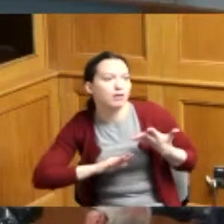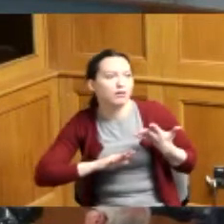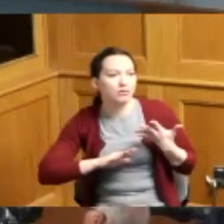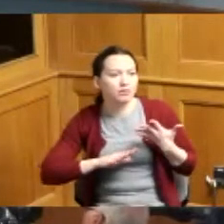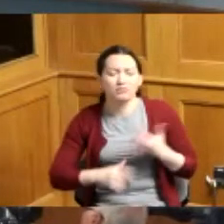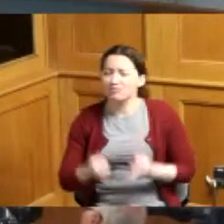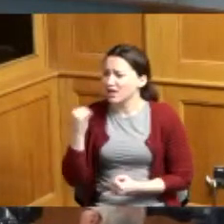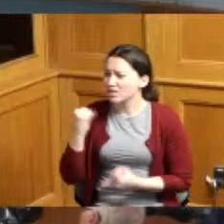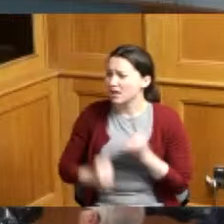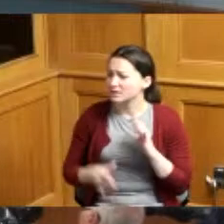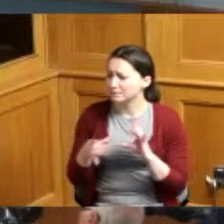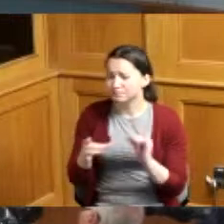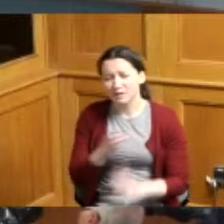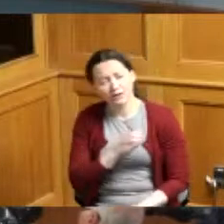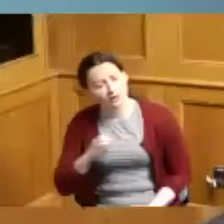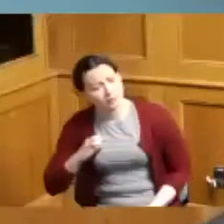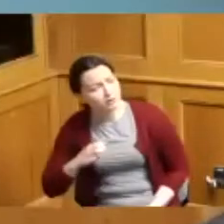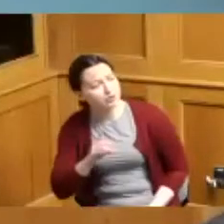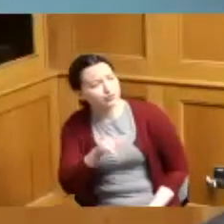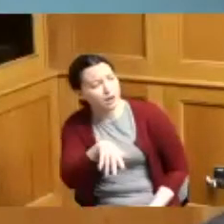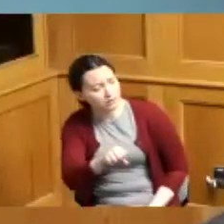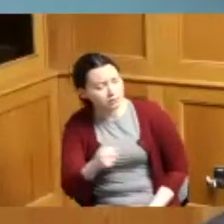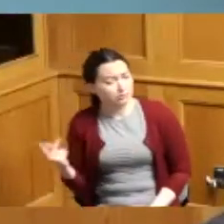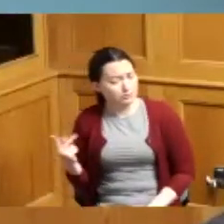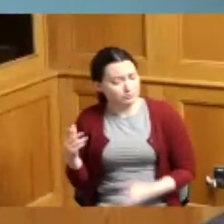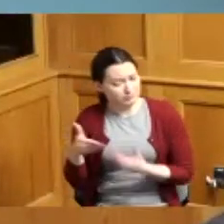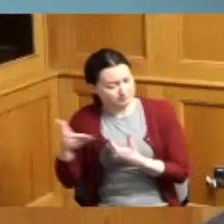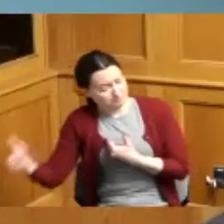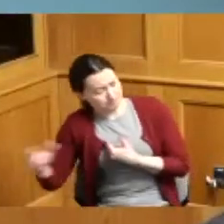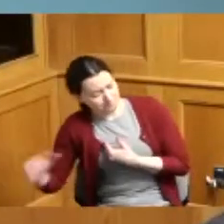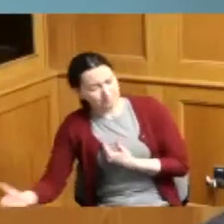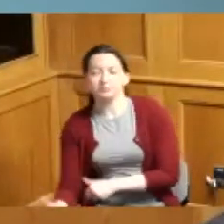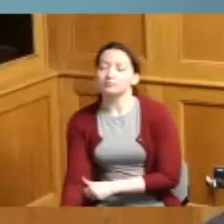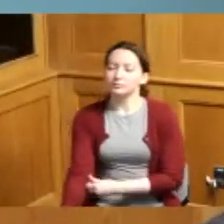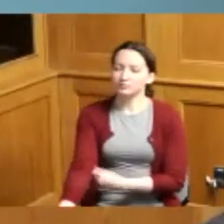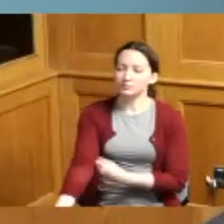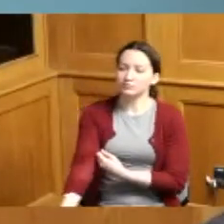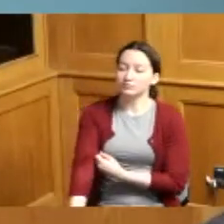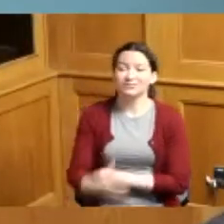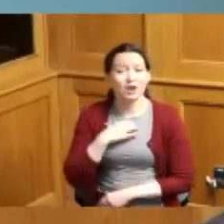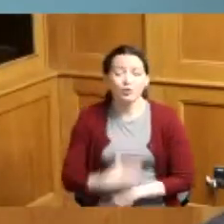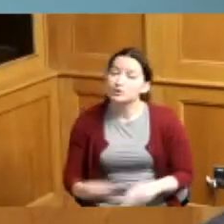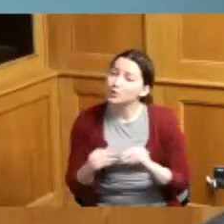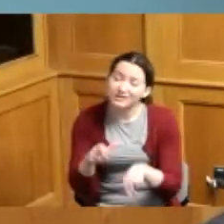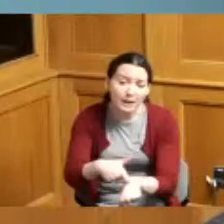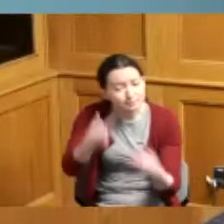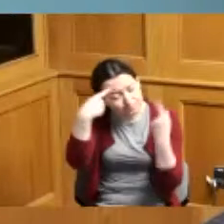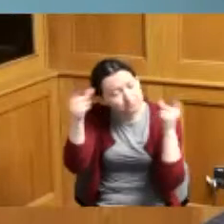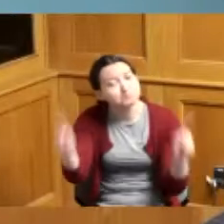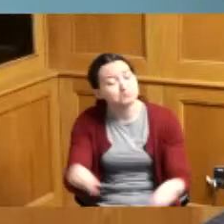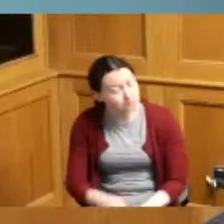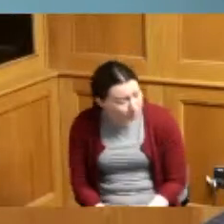thing I want to say Commissioner house and I'll move on to you I wish we had more time we don't